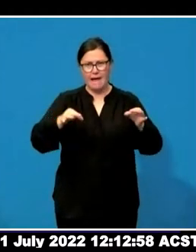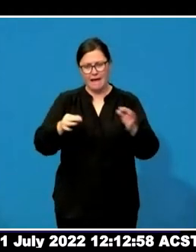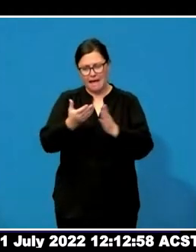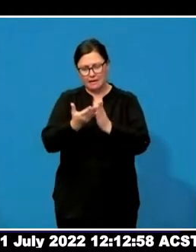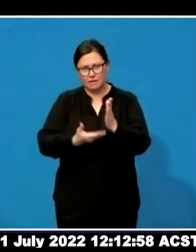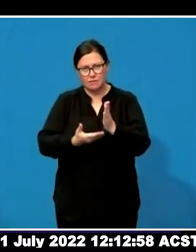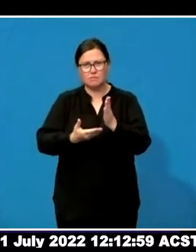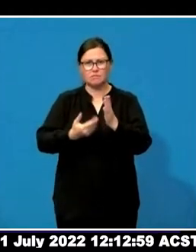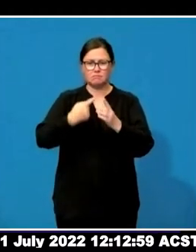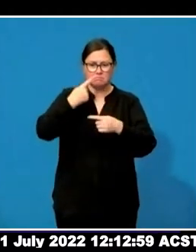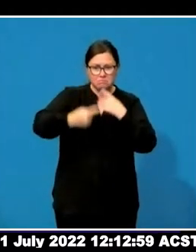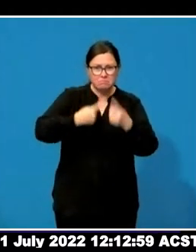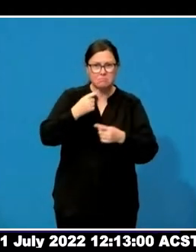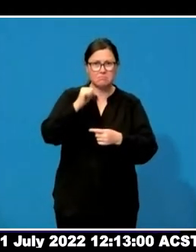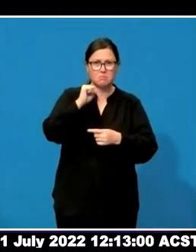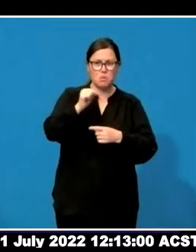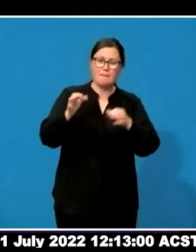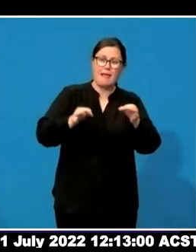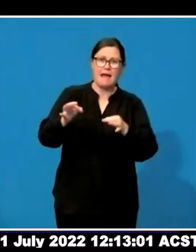in your plan and what you could use it for?